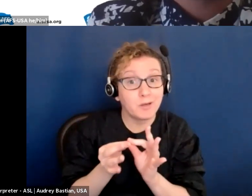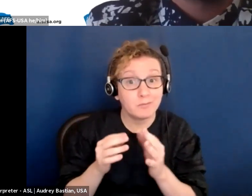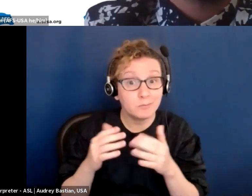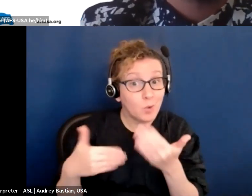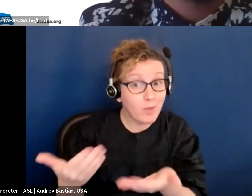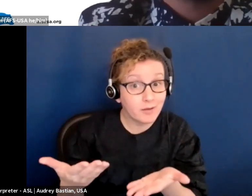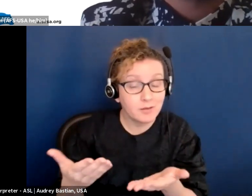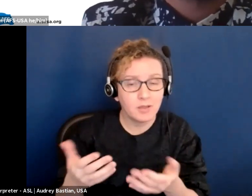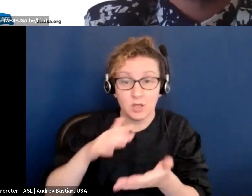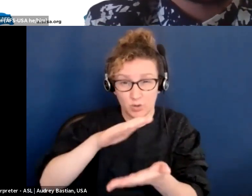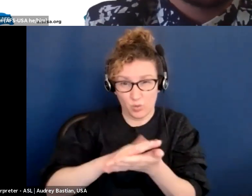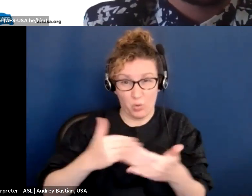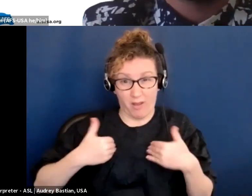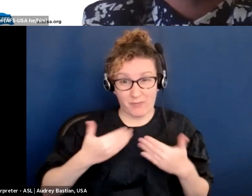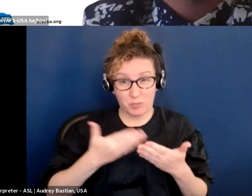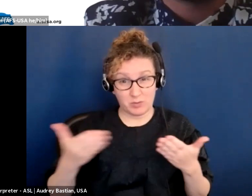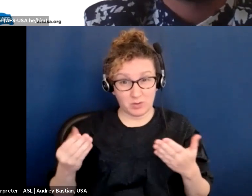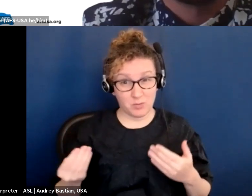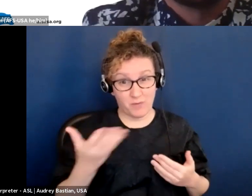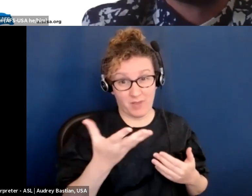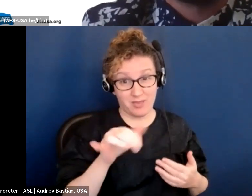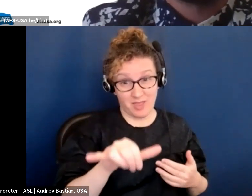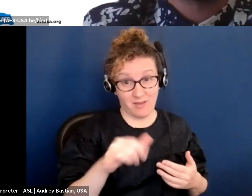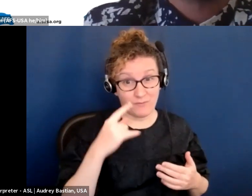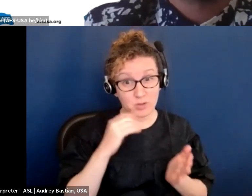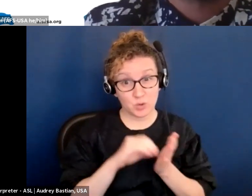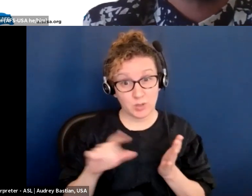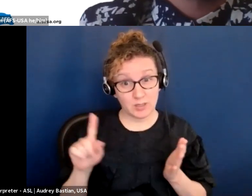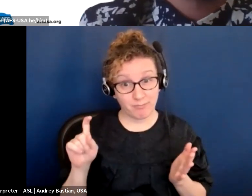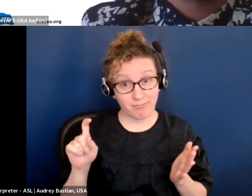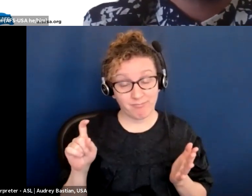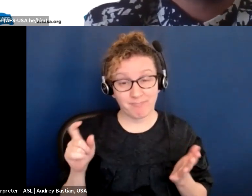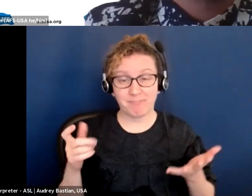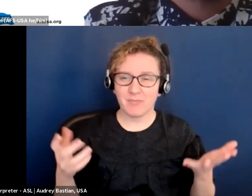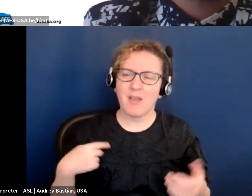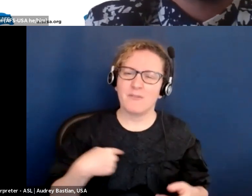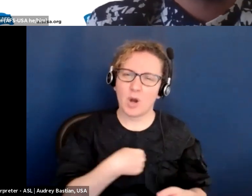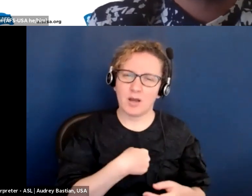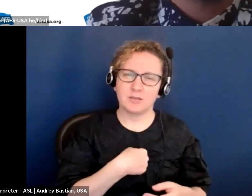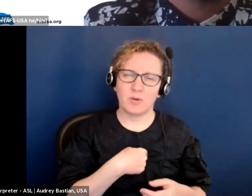resources to provide that for a student? For us, it would be figuring out what the students